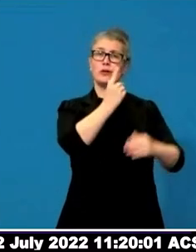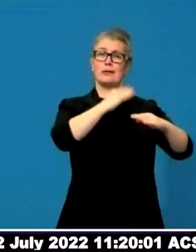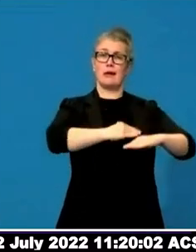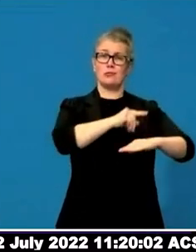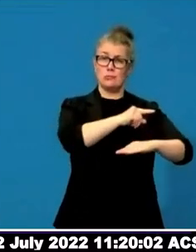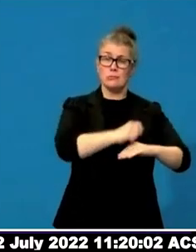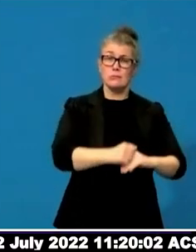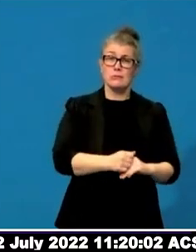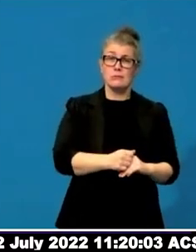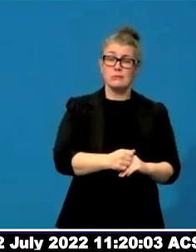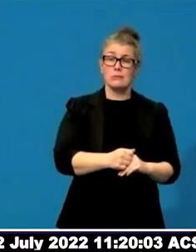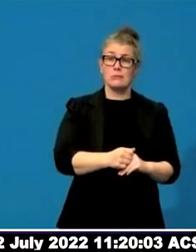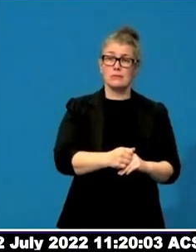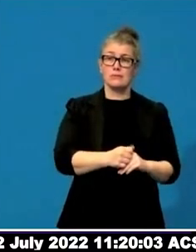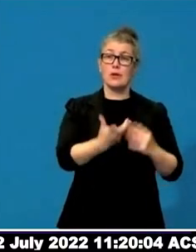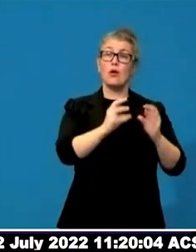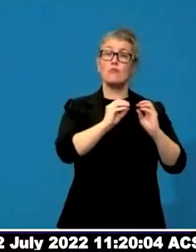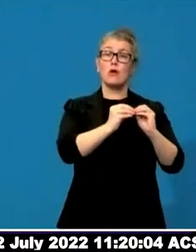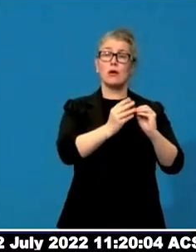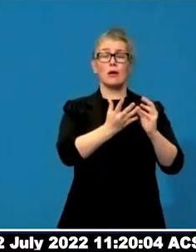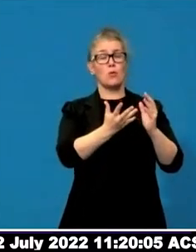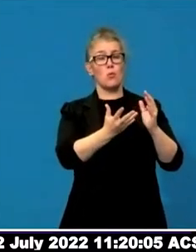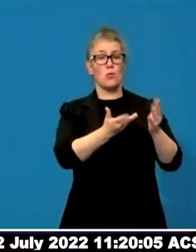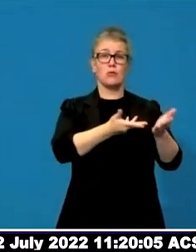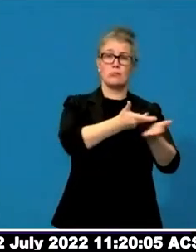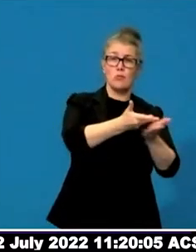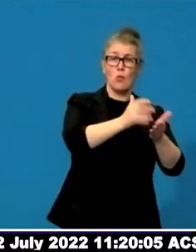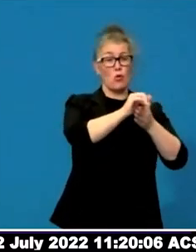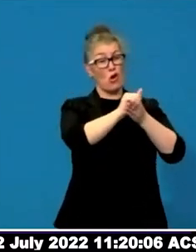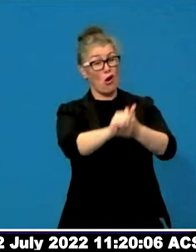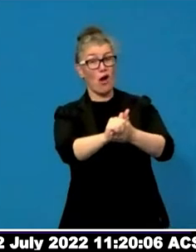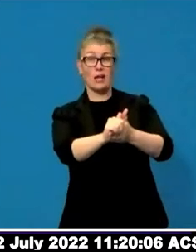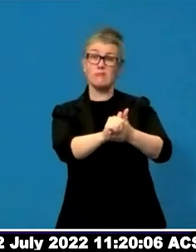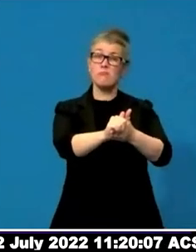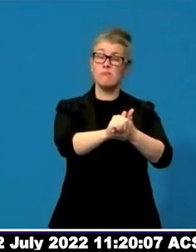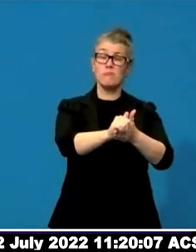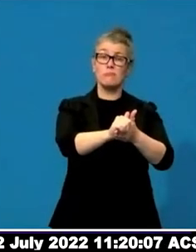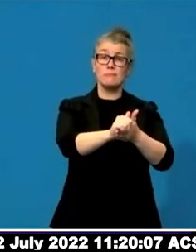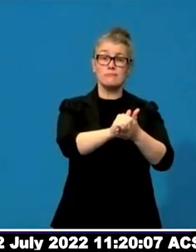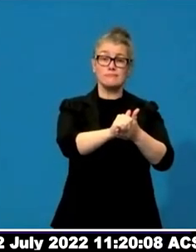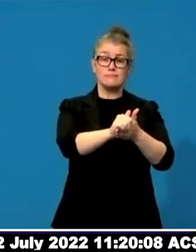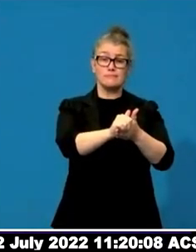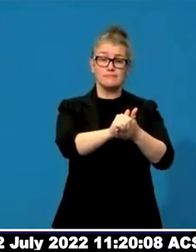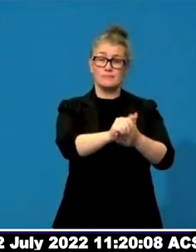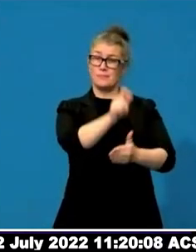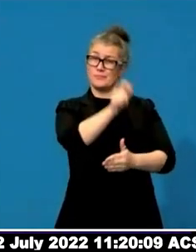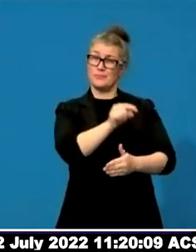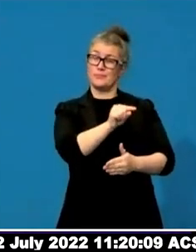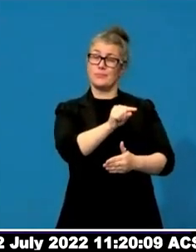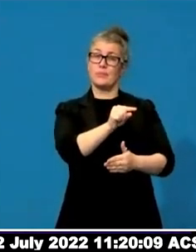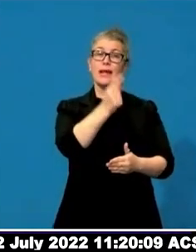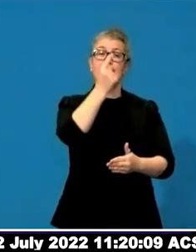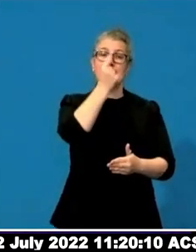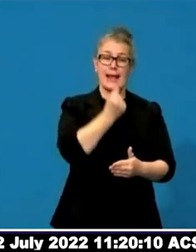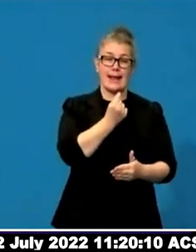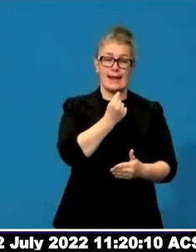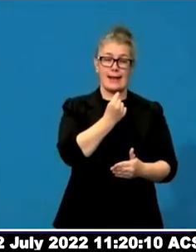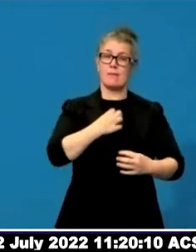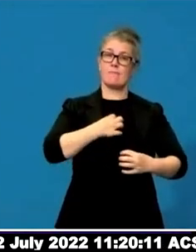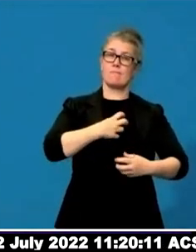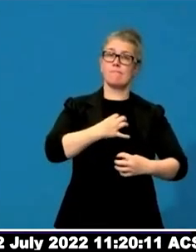And so the brokers or the guide have the ability to understand that lens